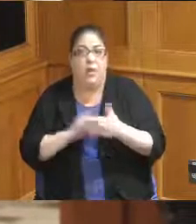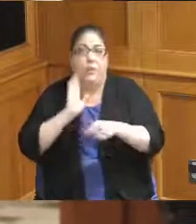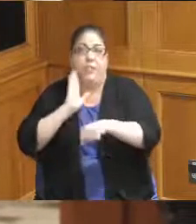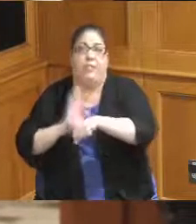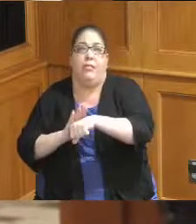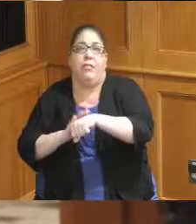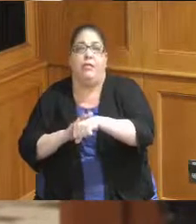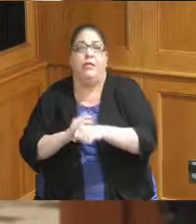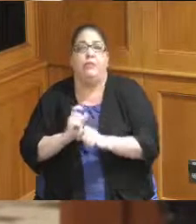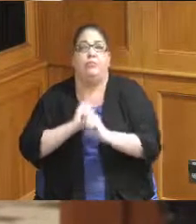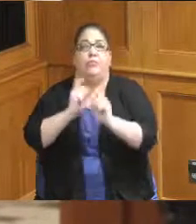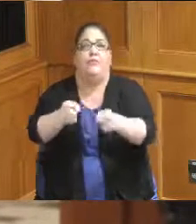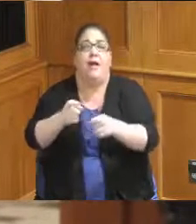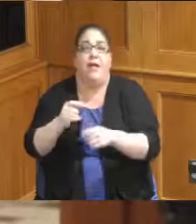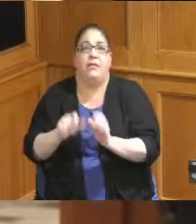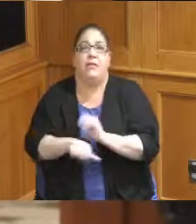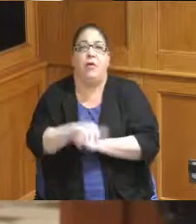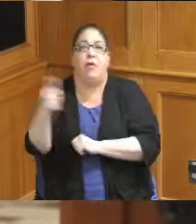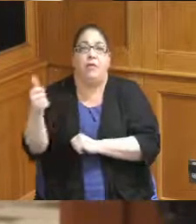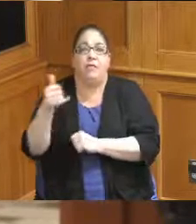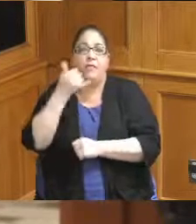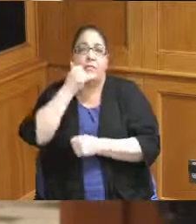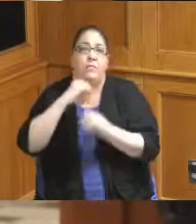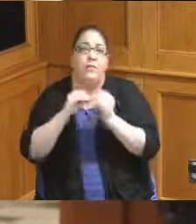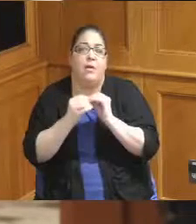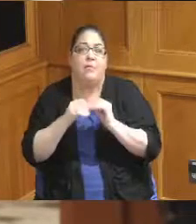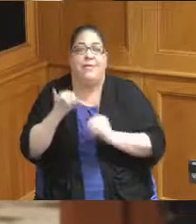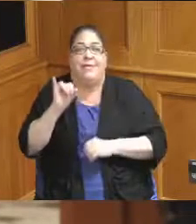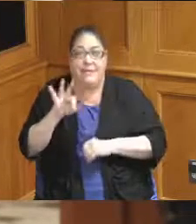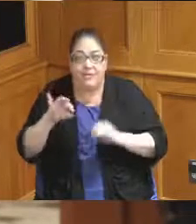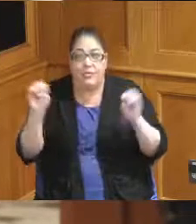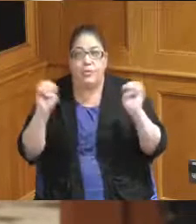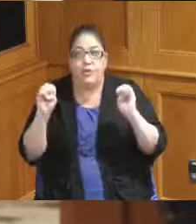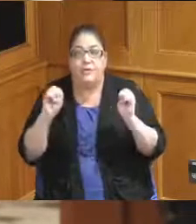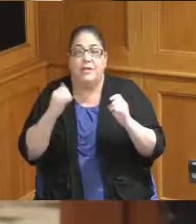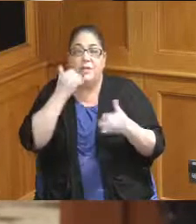alternate number so that that way folks would know if if you have an emergency call a separate number